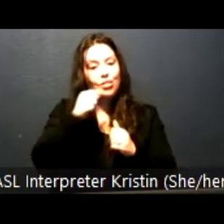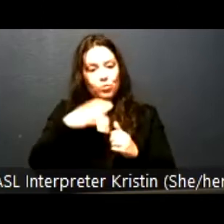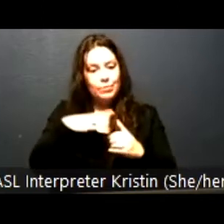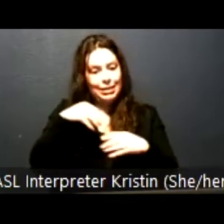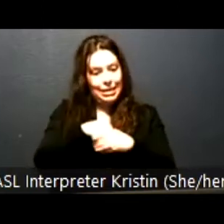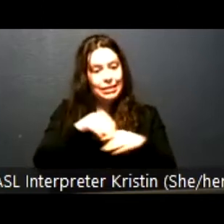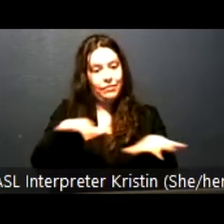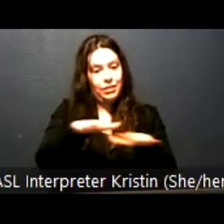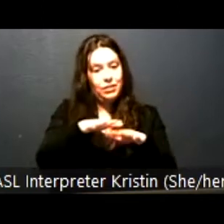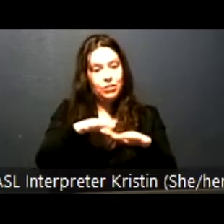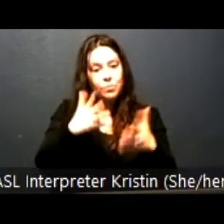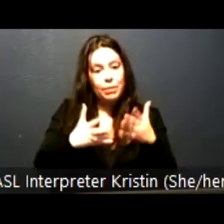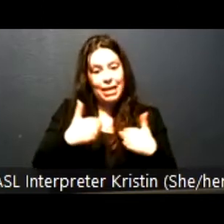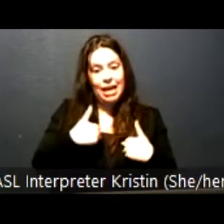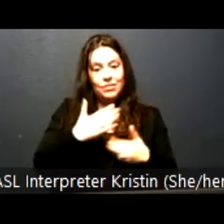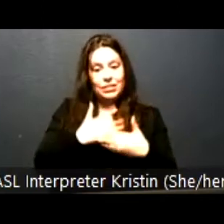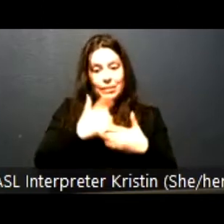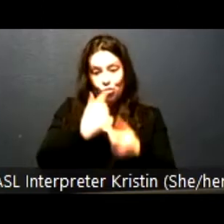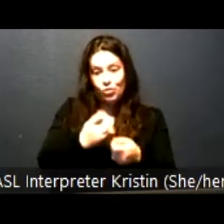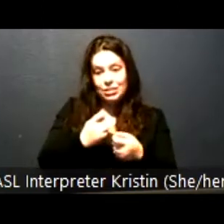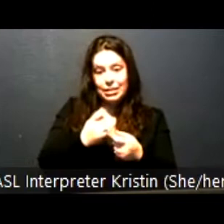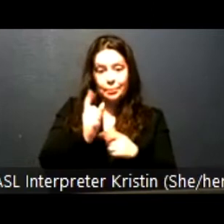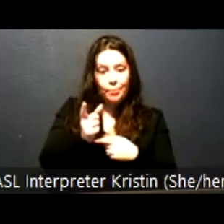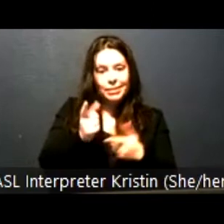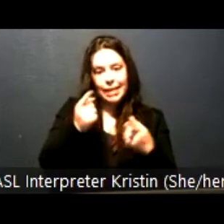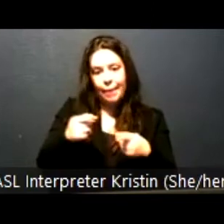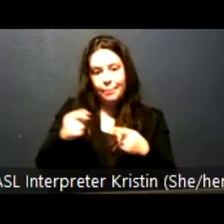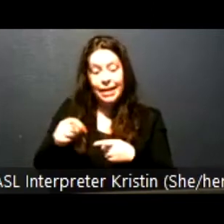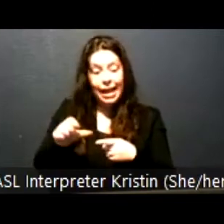in the field as well. Do you have any funny stories working with some of these animals?